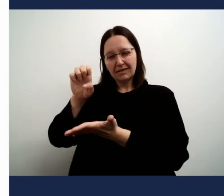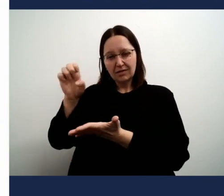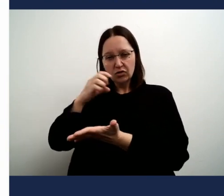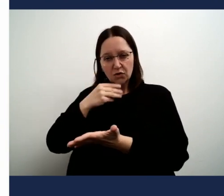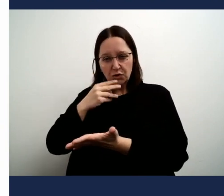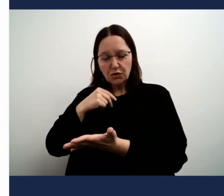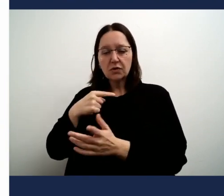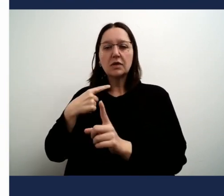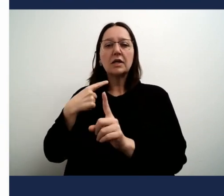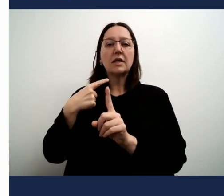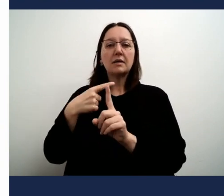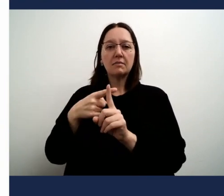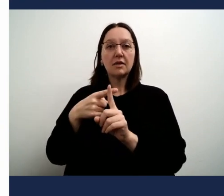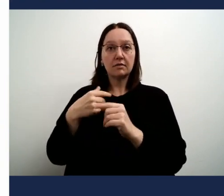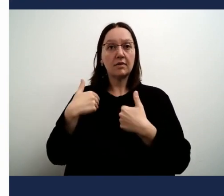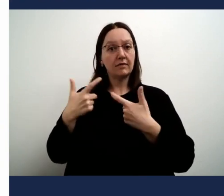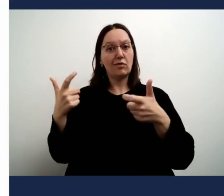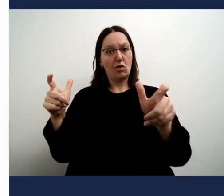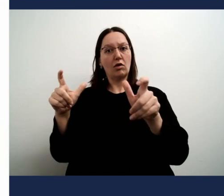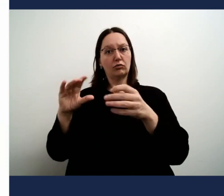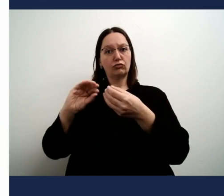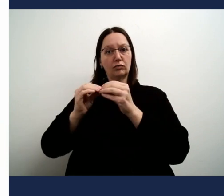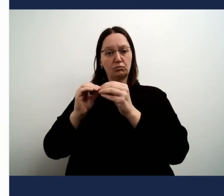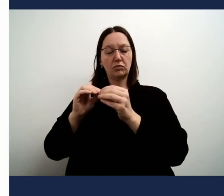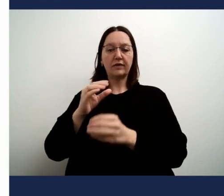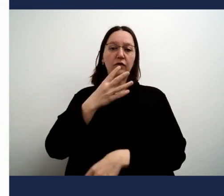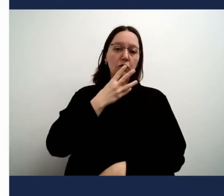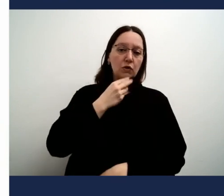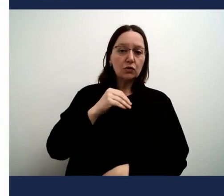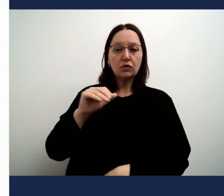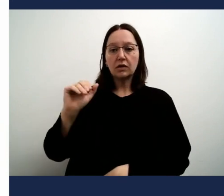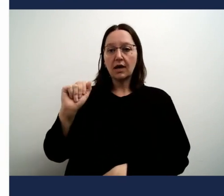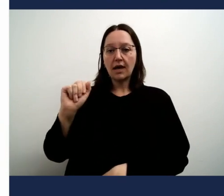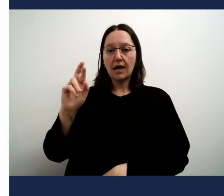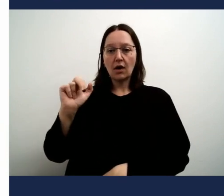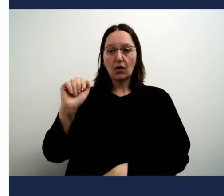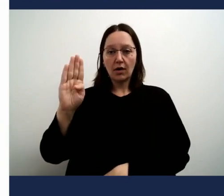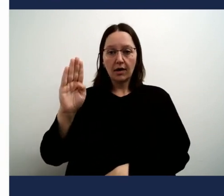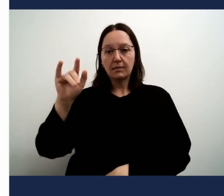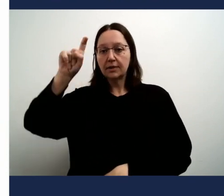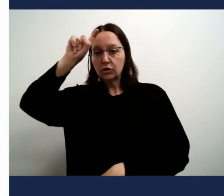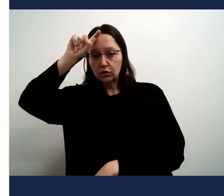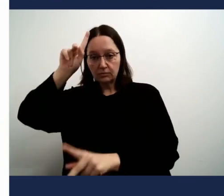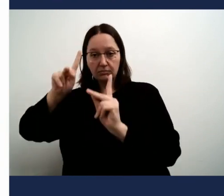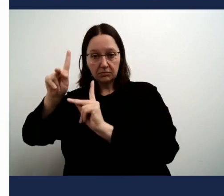that Islam doesn't speak, Muslims do. And when they do, they do it through the lens of